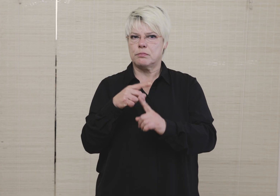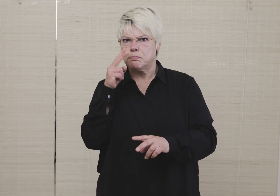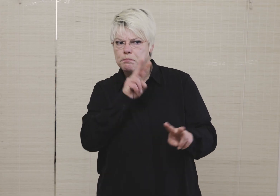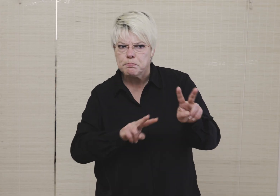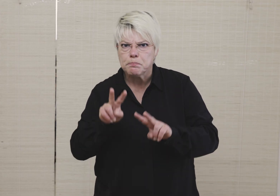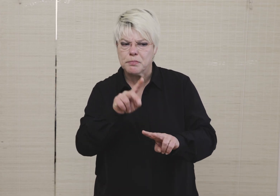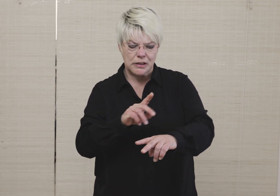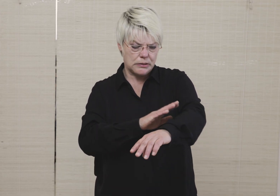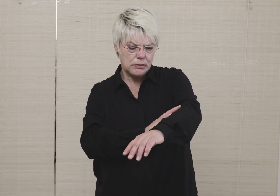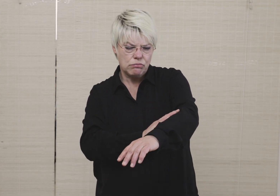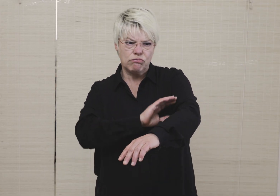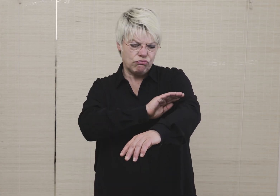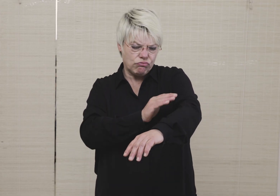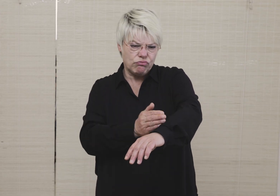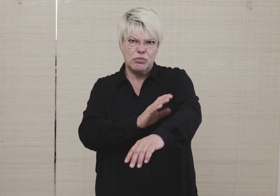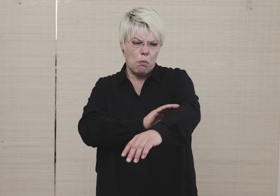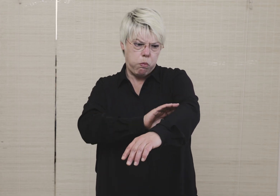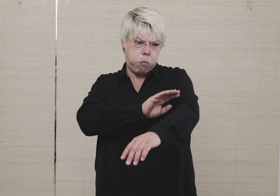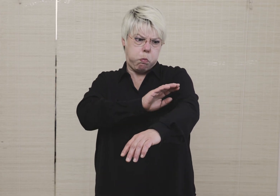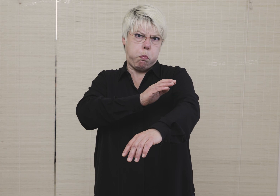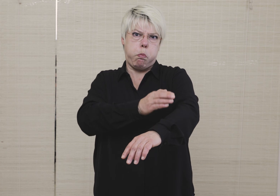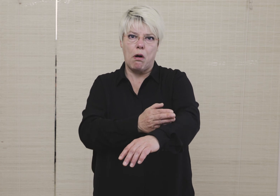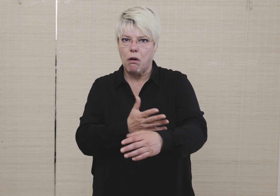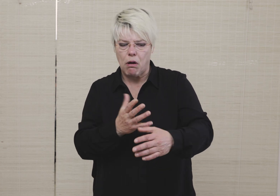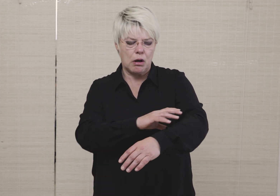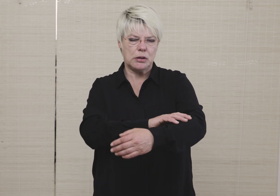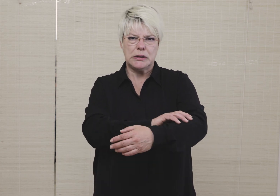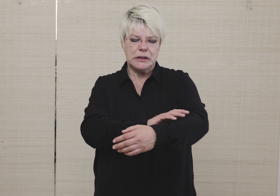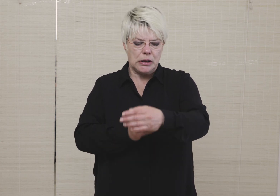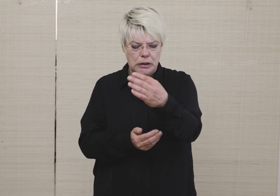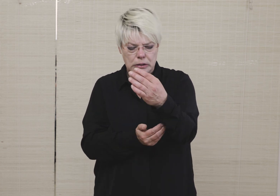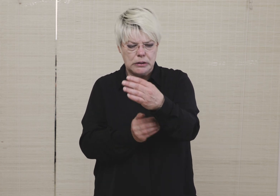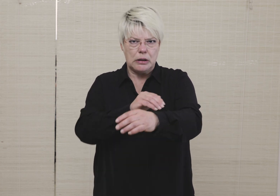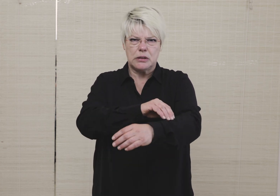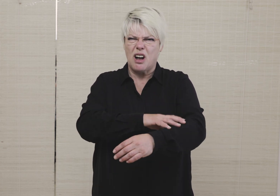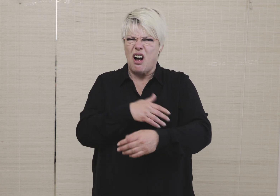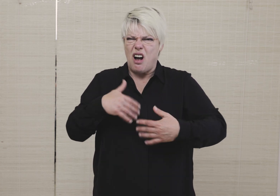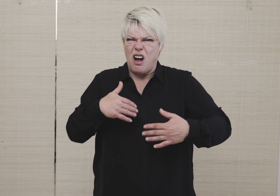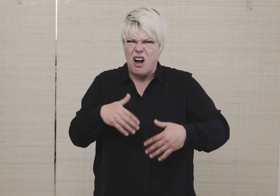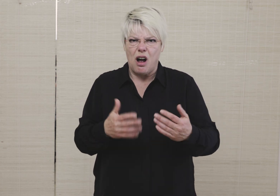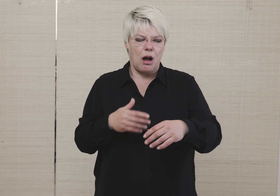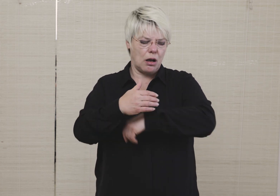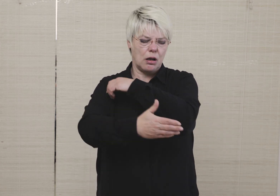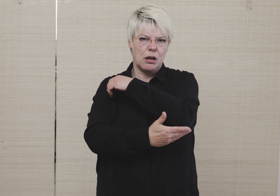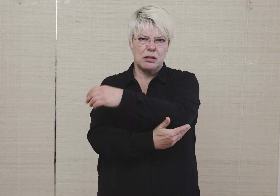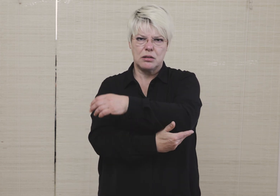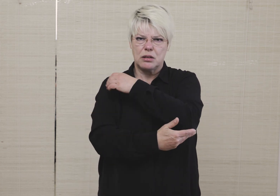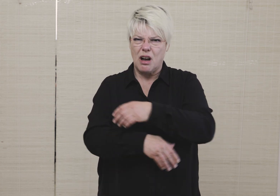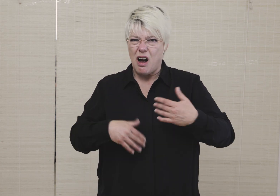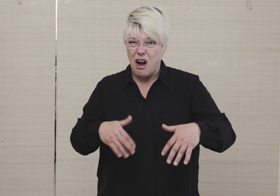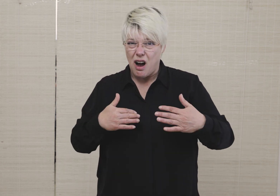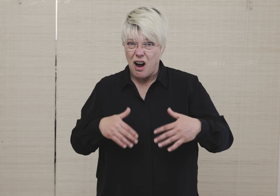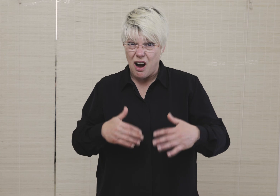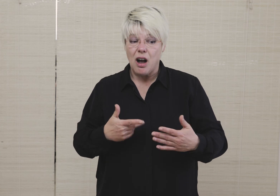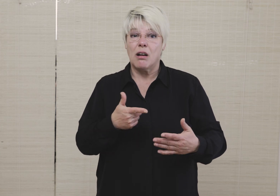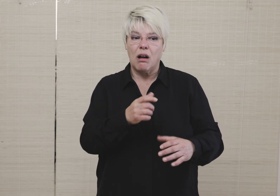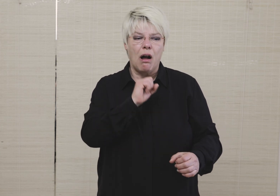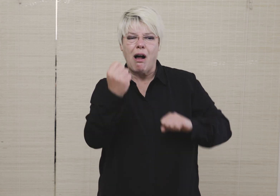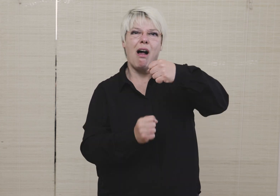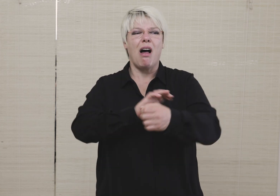Additionally, you should check if the person has swelling and pain in muscles, bones or joints